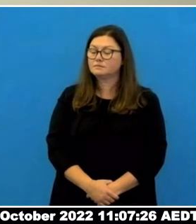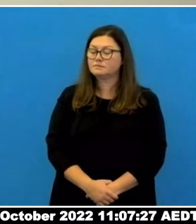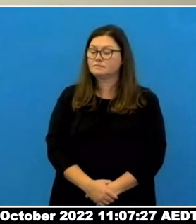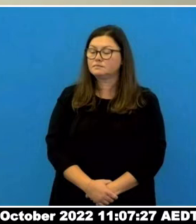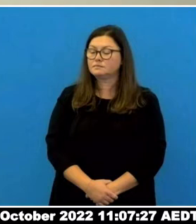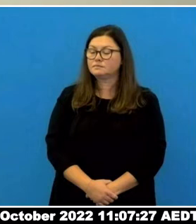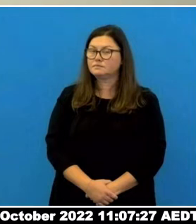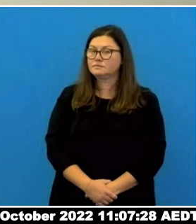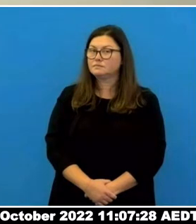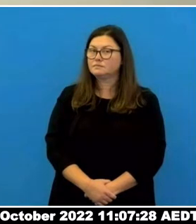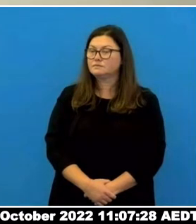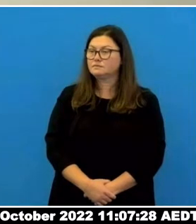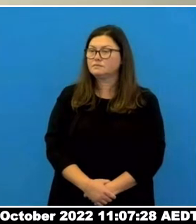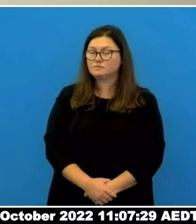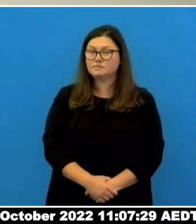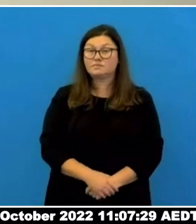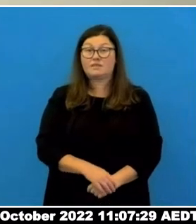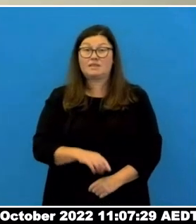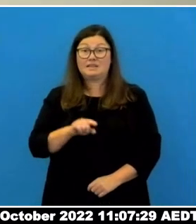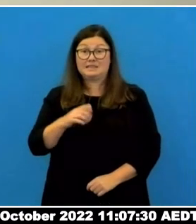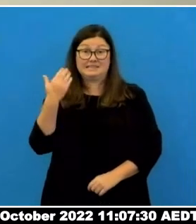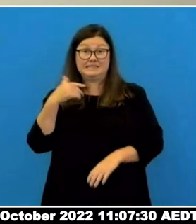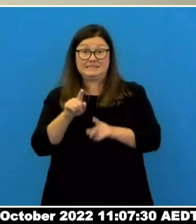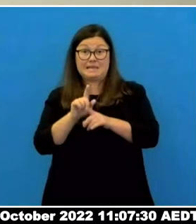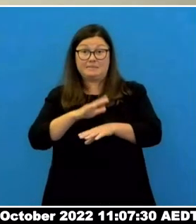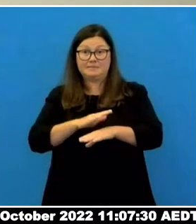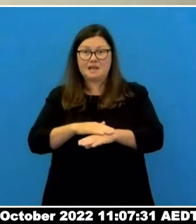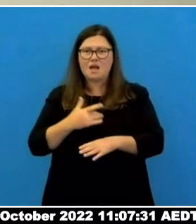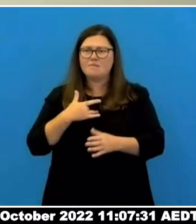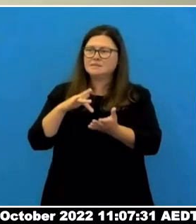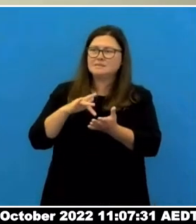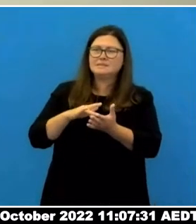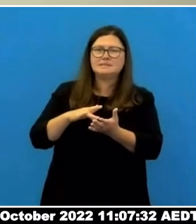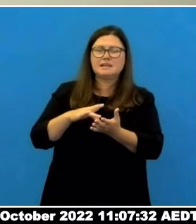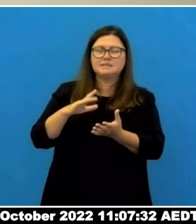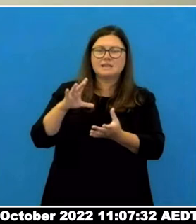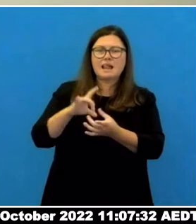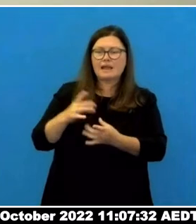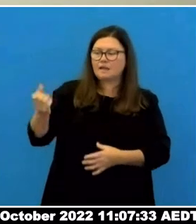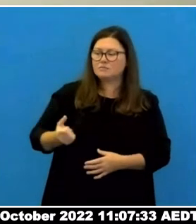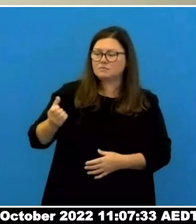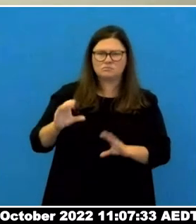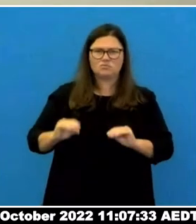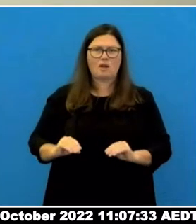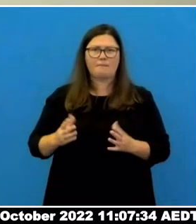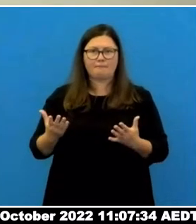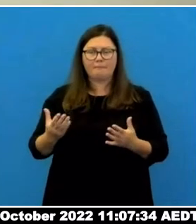Yes. "Around this time, my Centrelink payments stopped. When I was released from hospital, I had no money